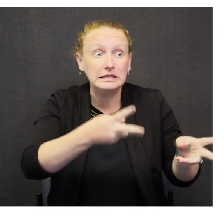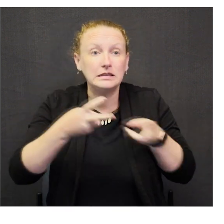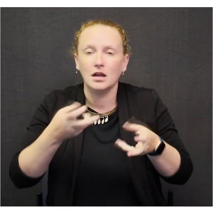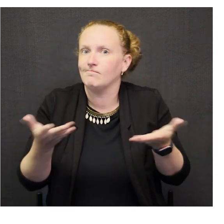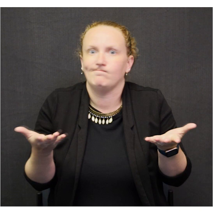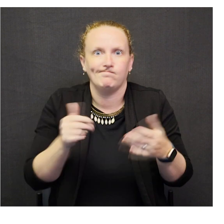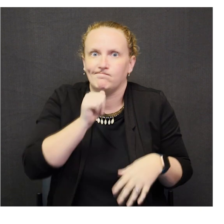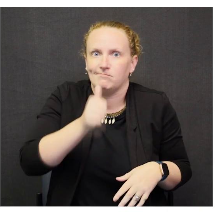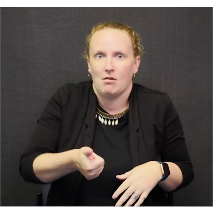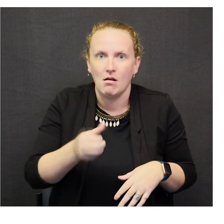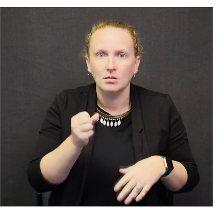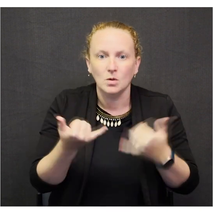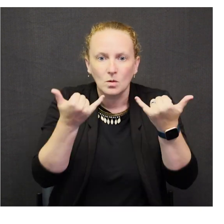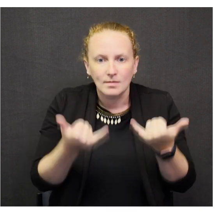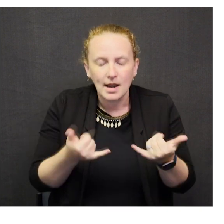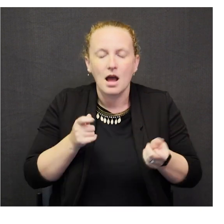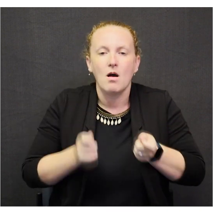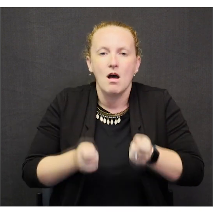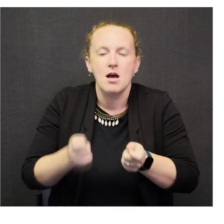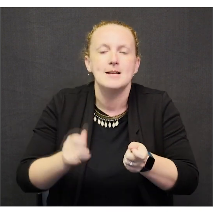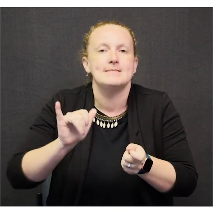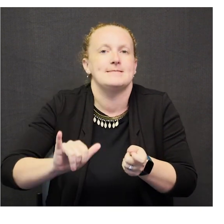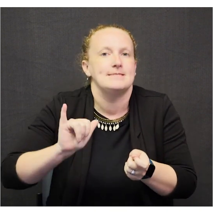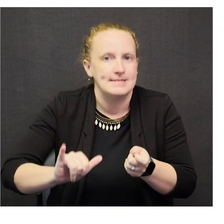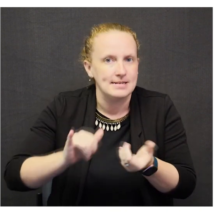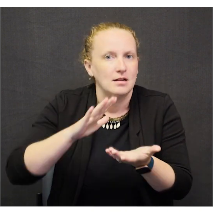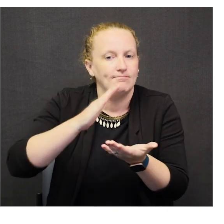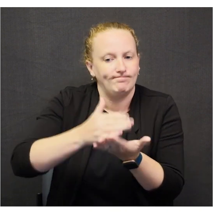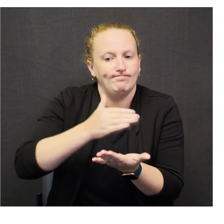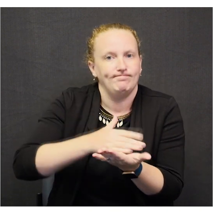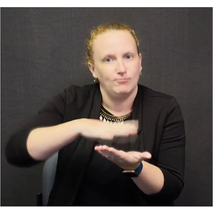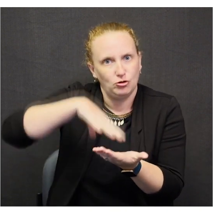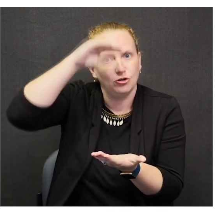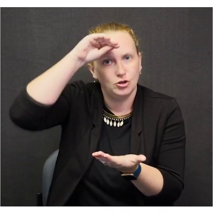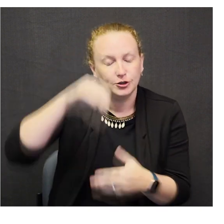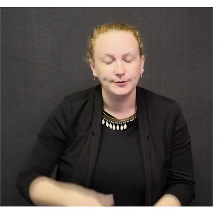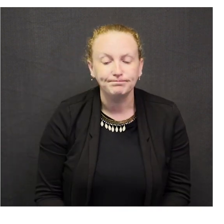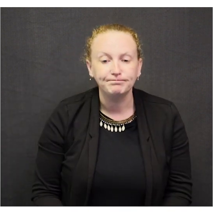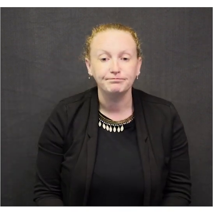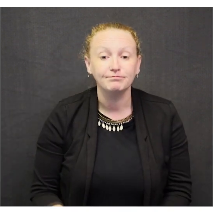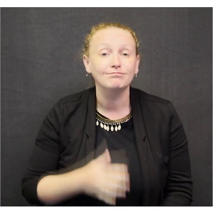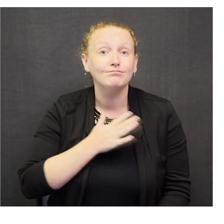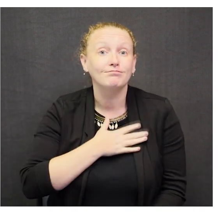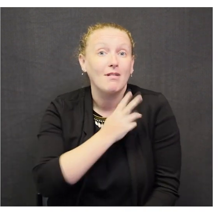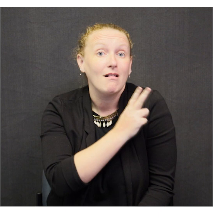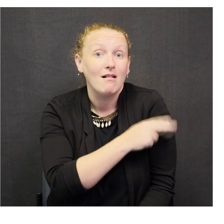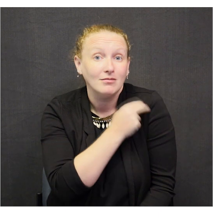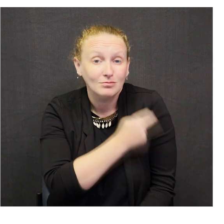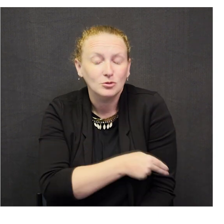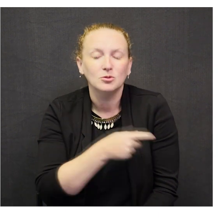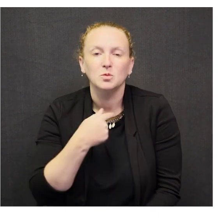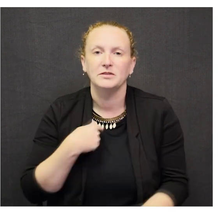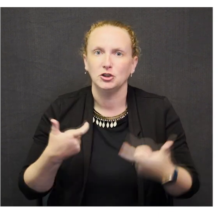audience today at Cambridge Health Alliance, we have a very large language active program.